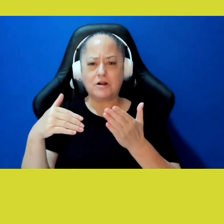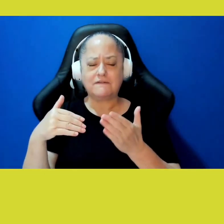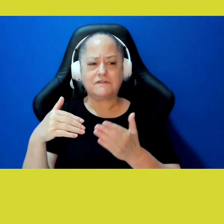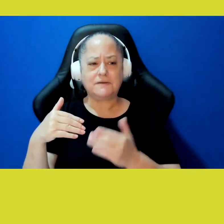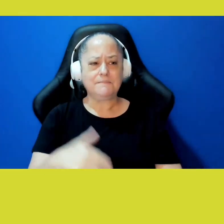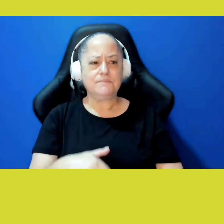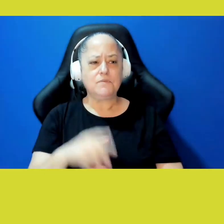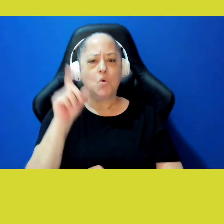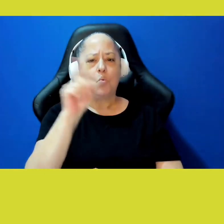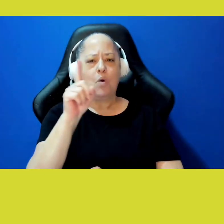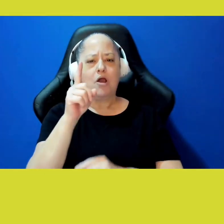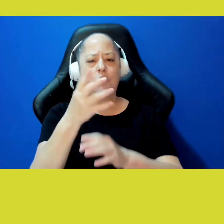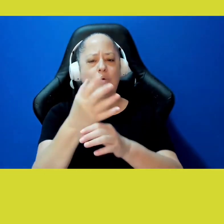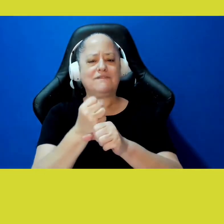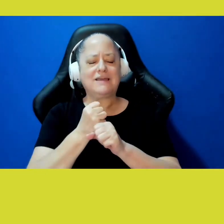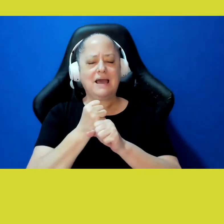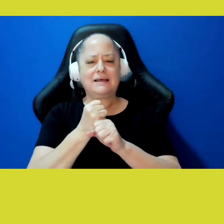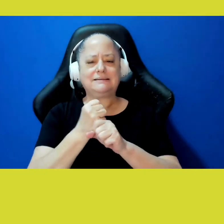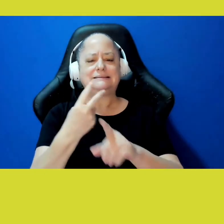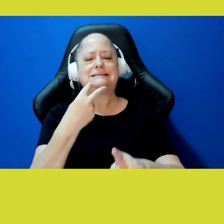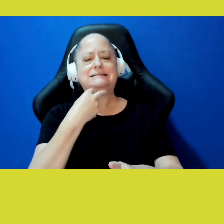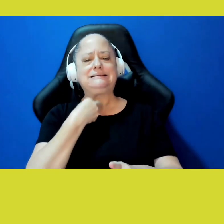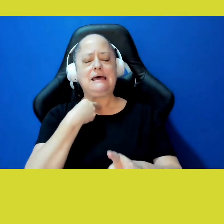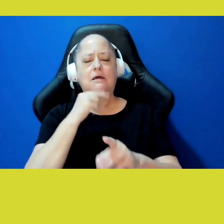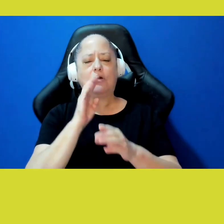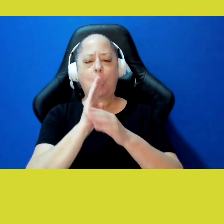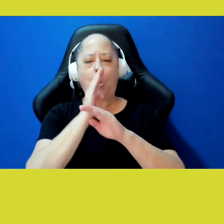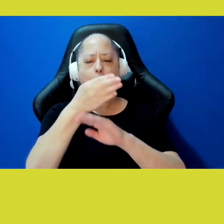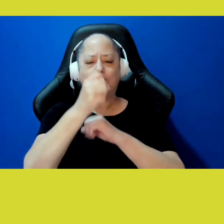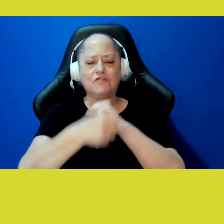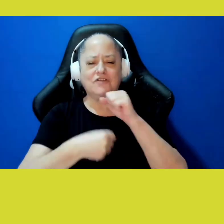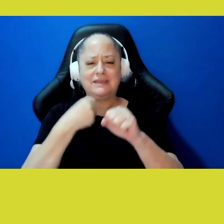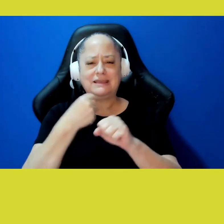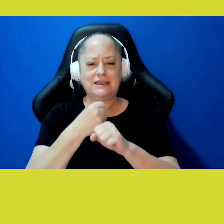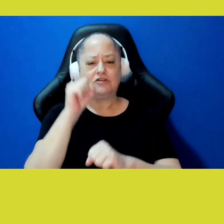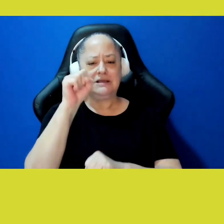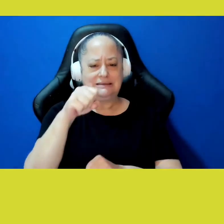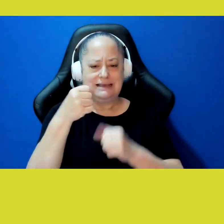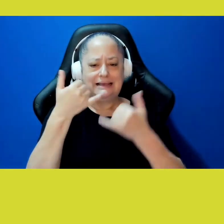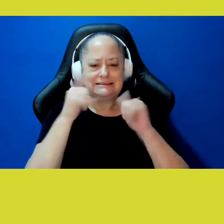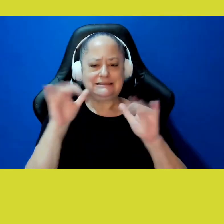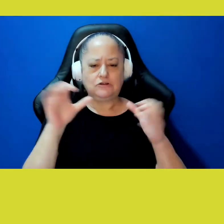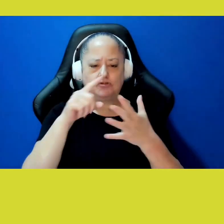we've gotten caught up over the years so I think yes you can still do all the services below